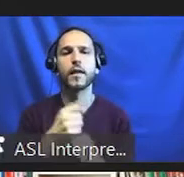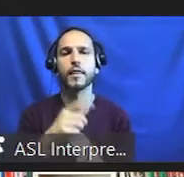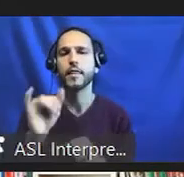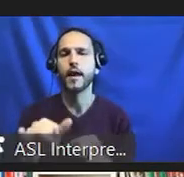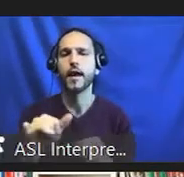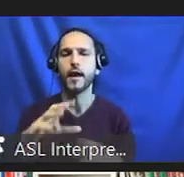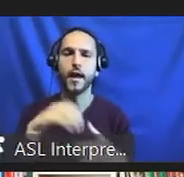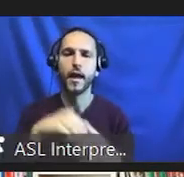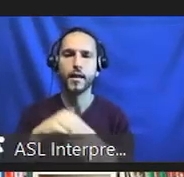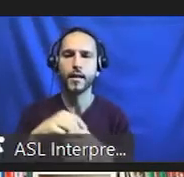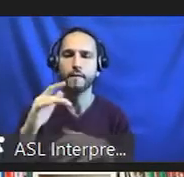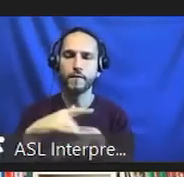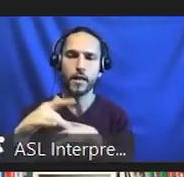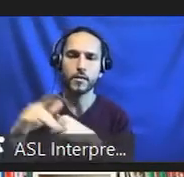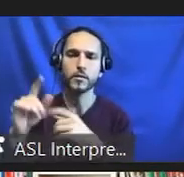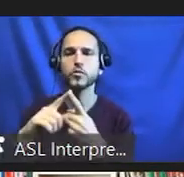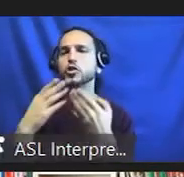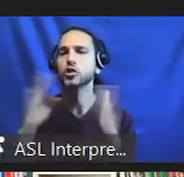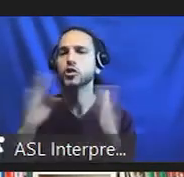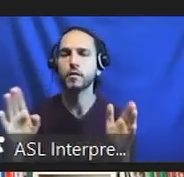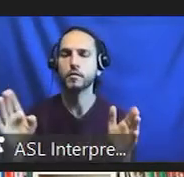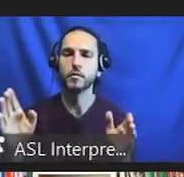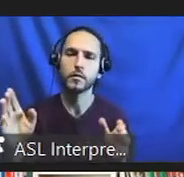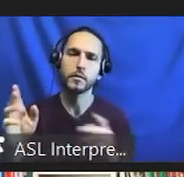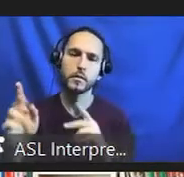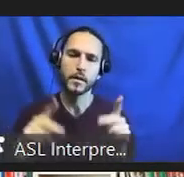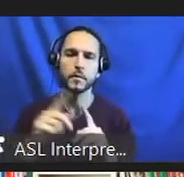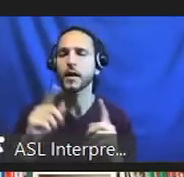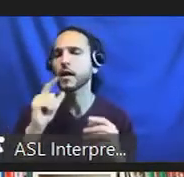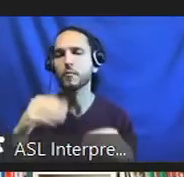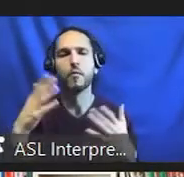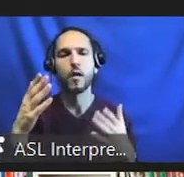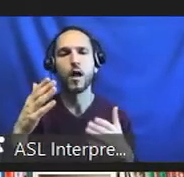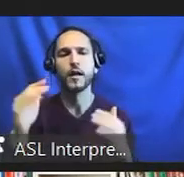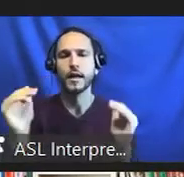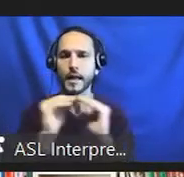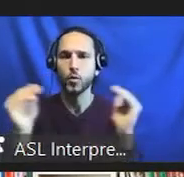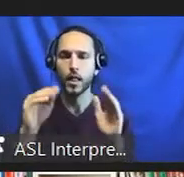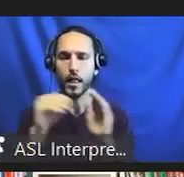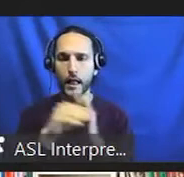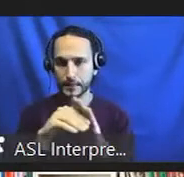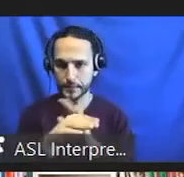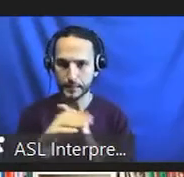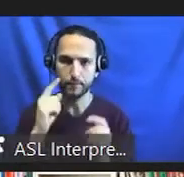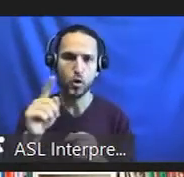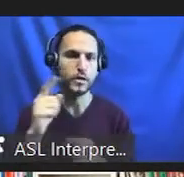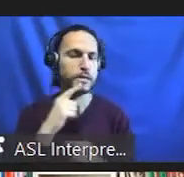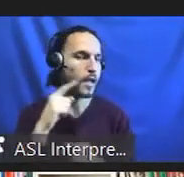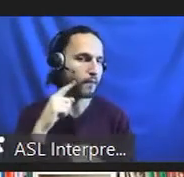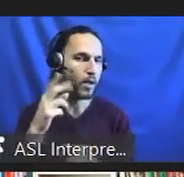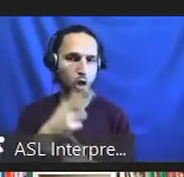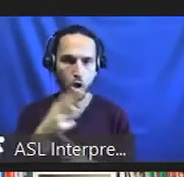available to the general public, but they were not providing equal access for the deaf and hard of hearing.